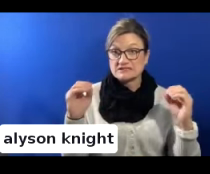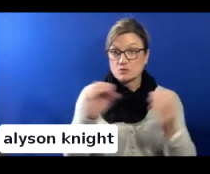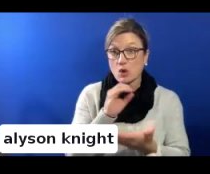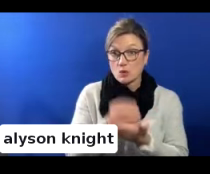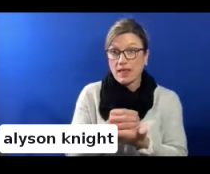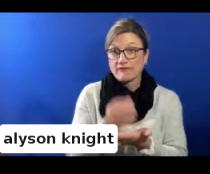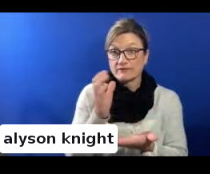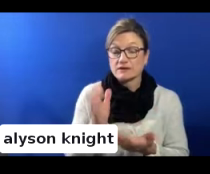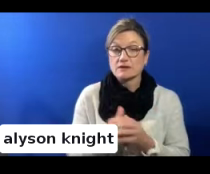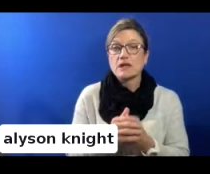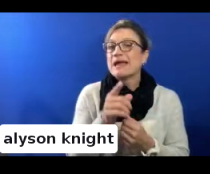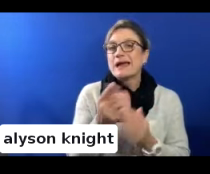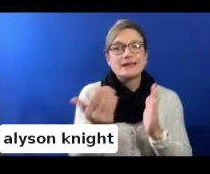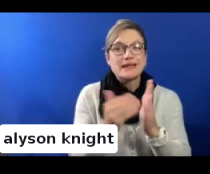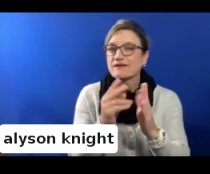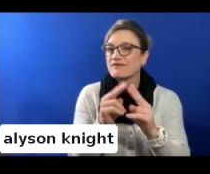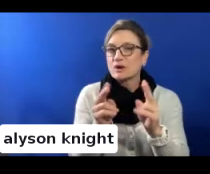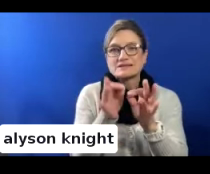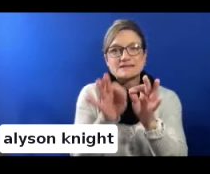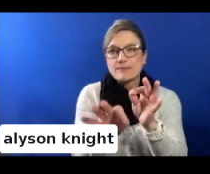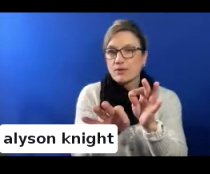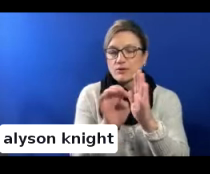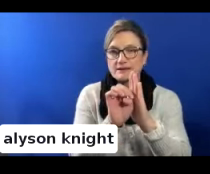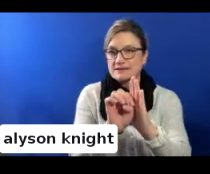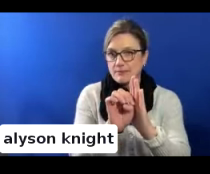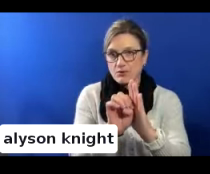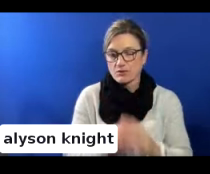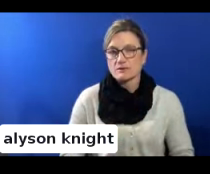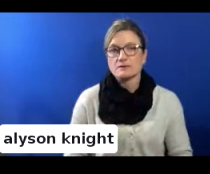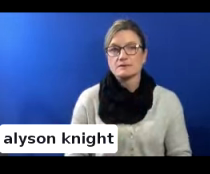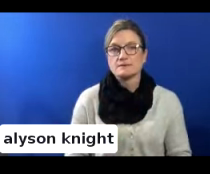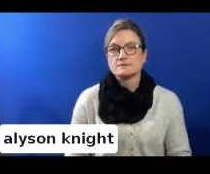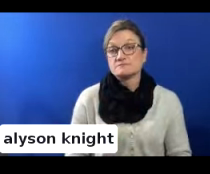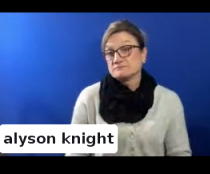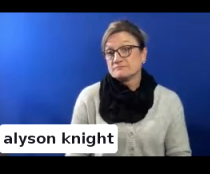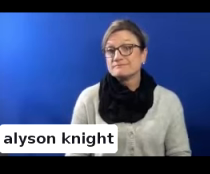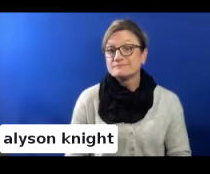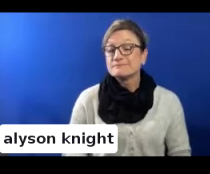Again, this is a very simplistic example, but it proves the point.